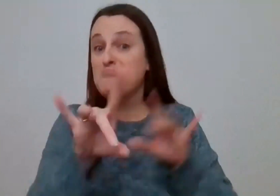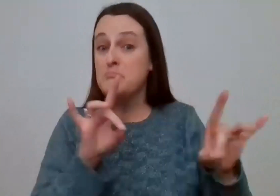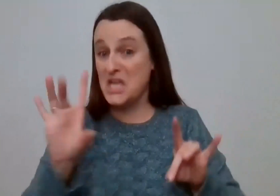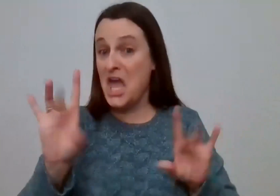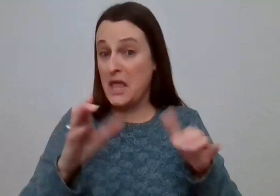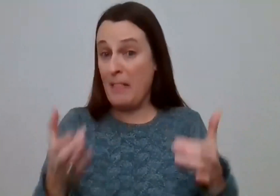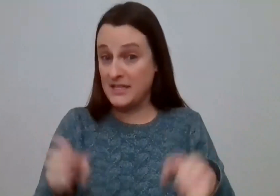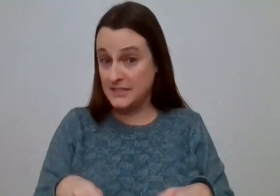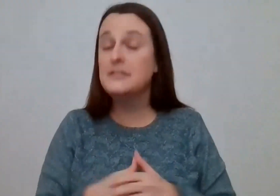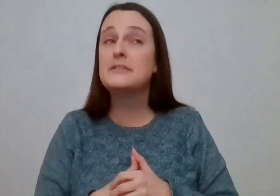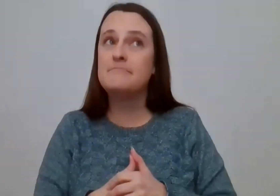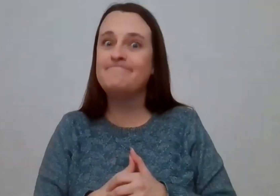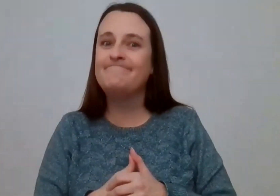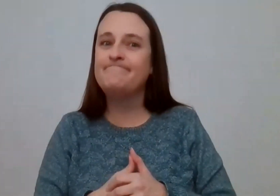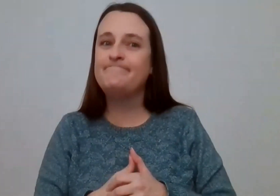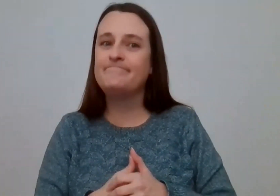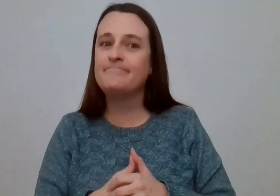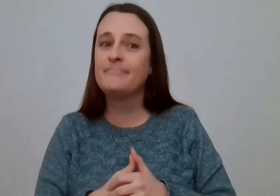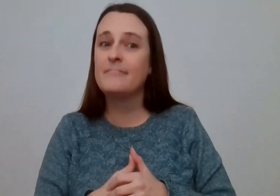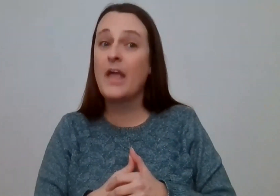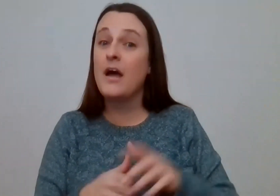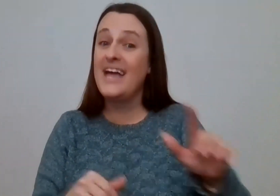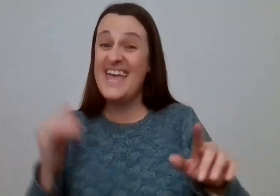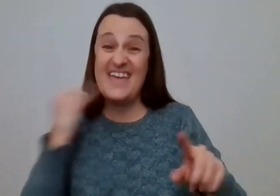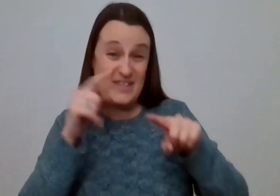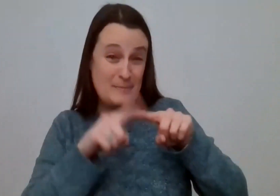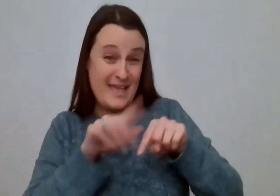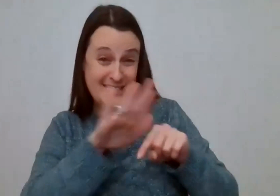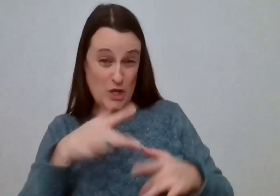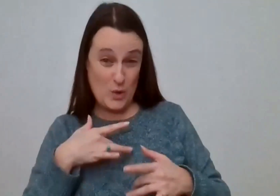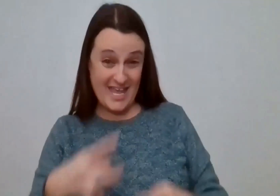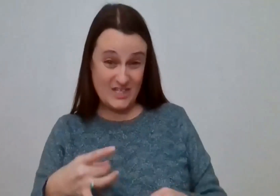many times our data tells us that if it's based on interests students will actually remain in that